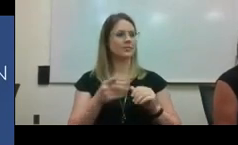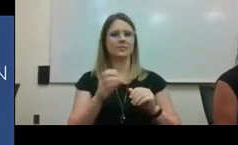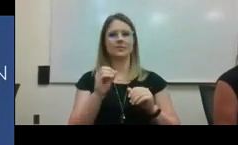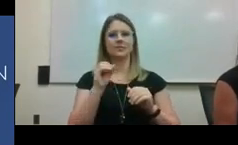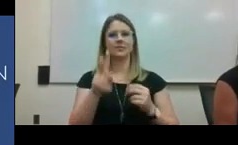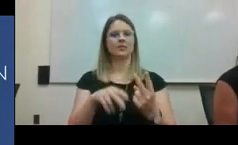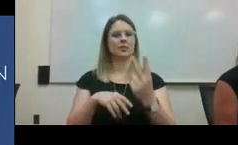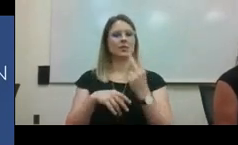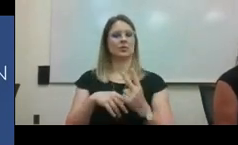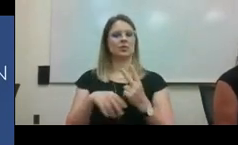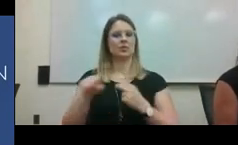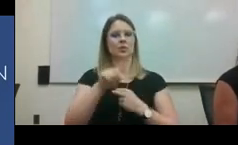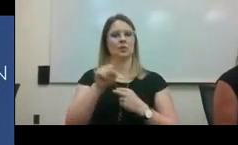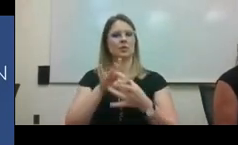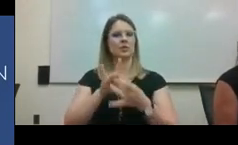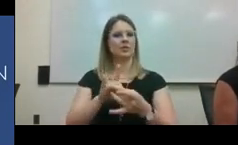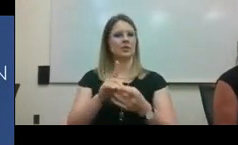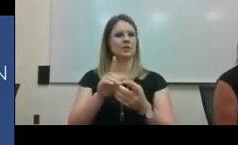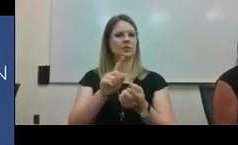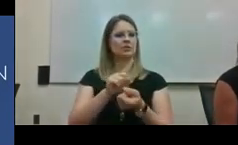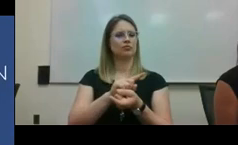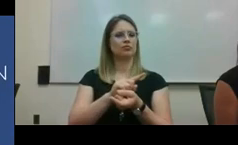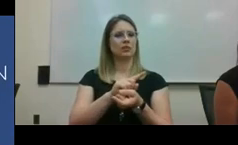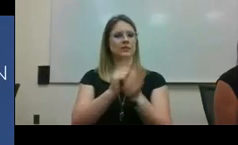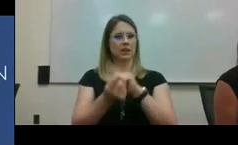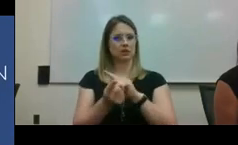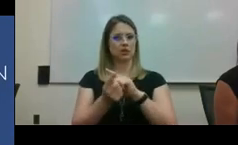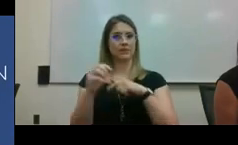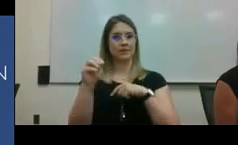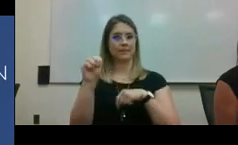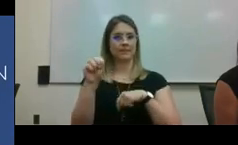of modern Arabic into Moroccan Sign Language.